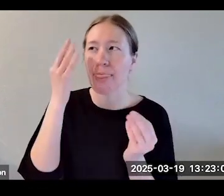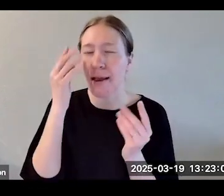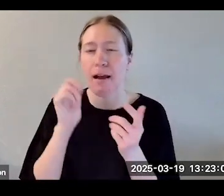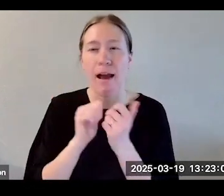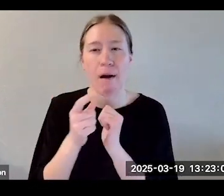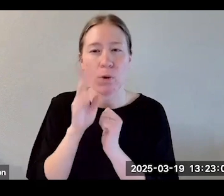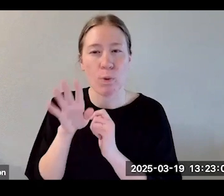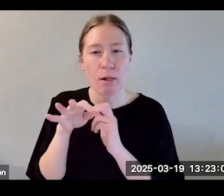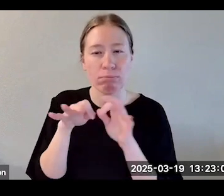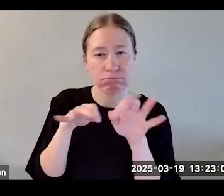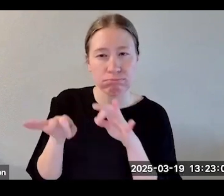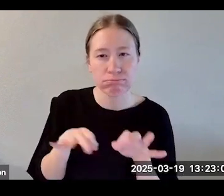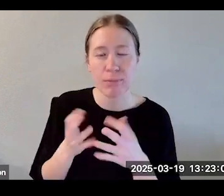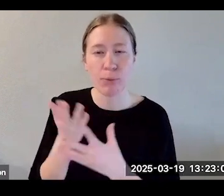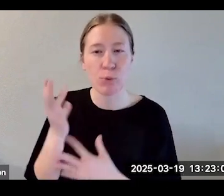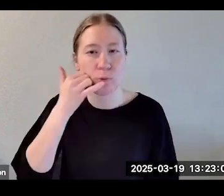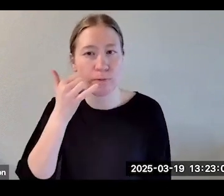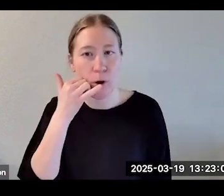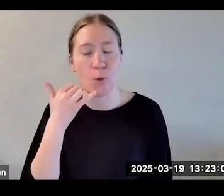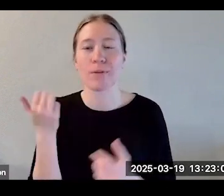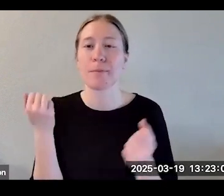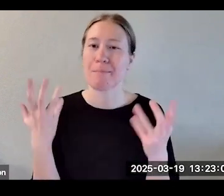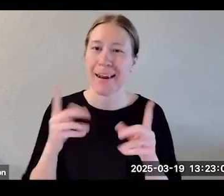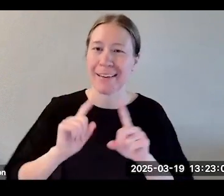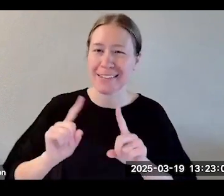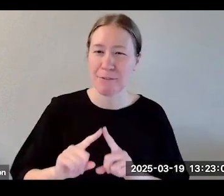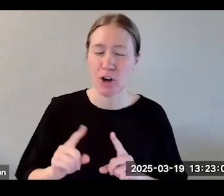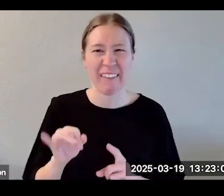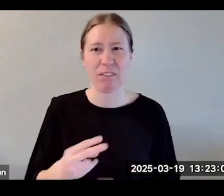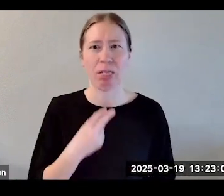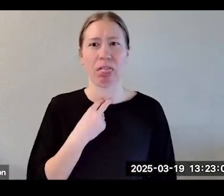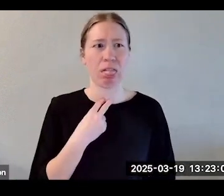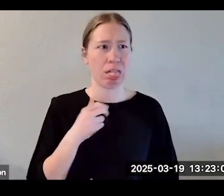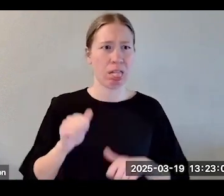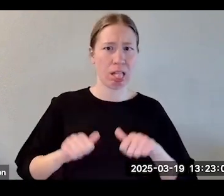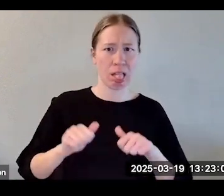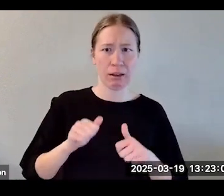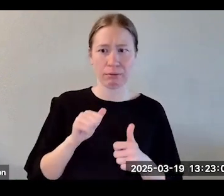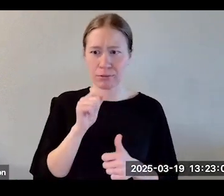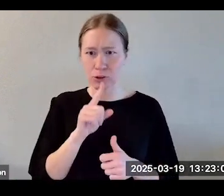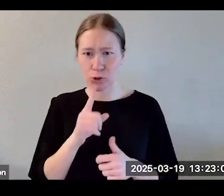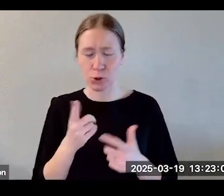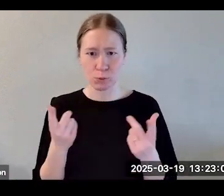There's a variety of alt text resources out there if you're looking to get a little bit more nuanced